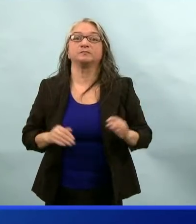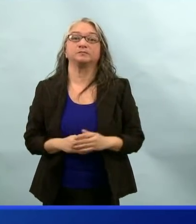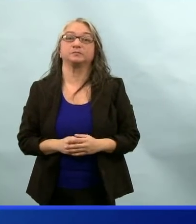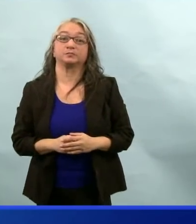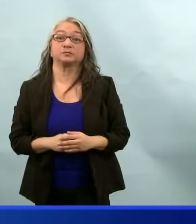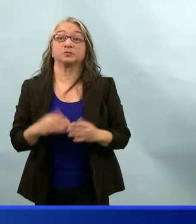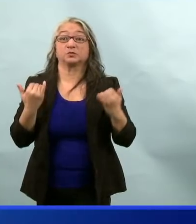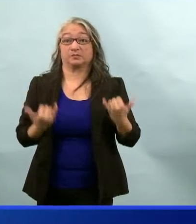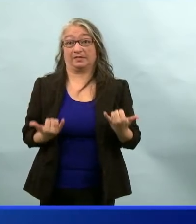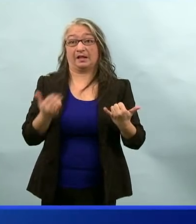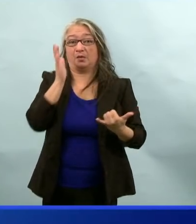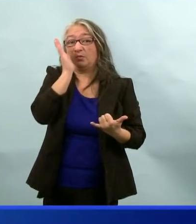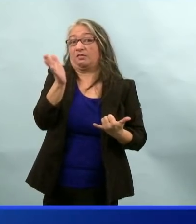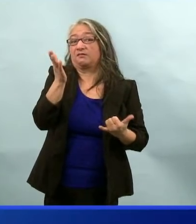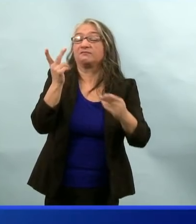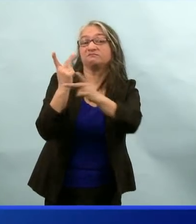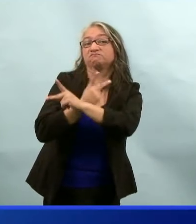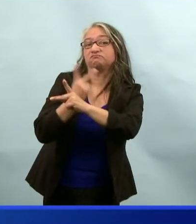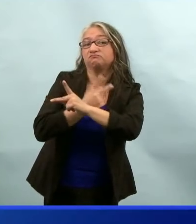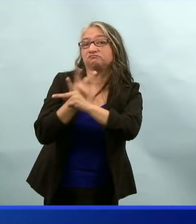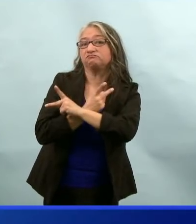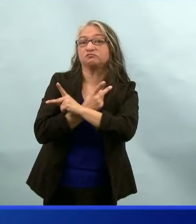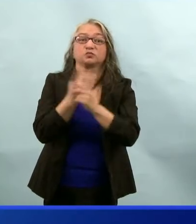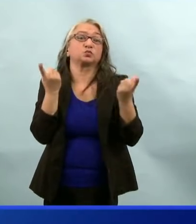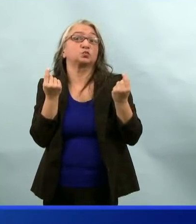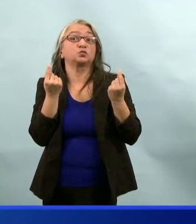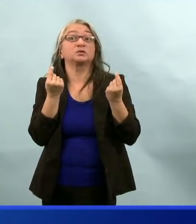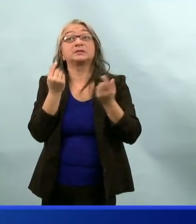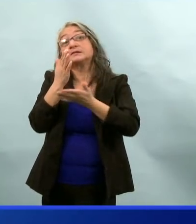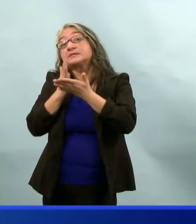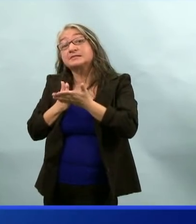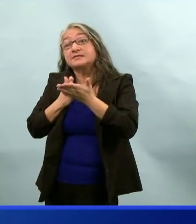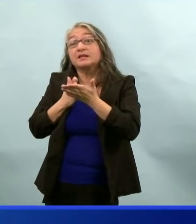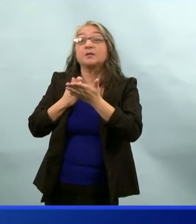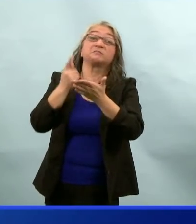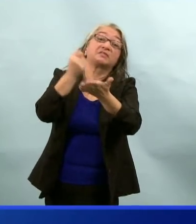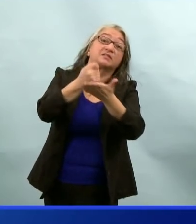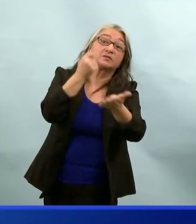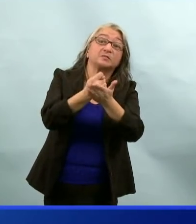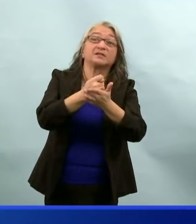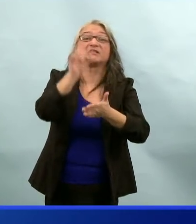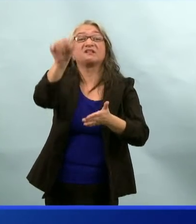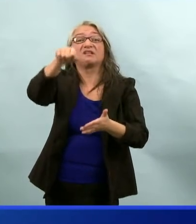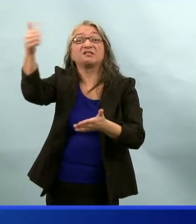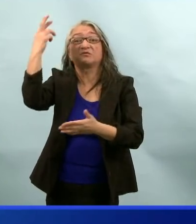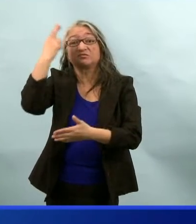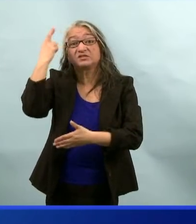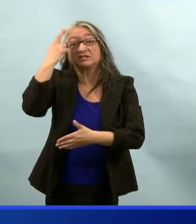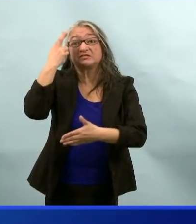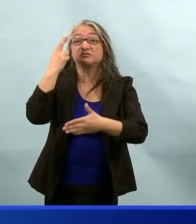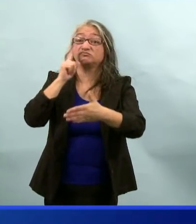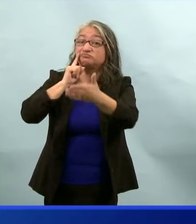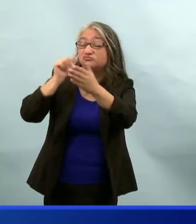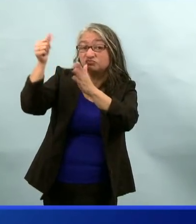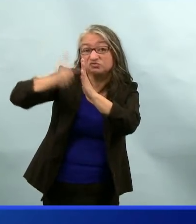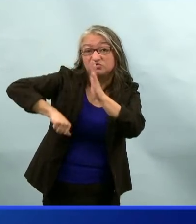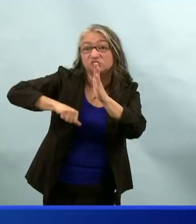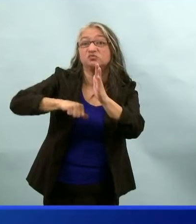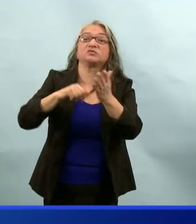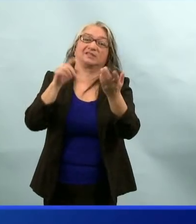non-coveted services to to create icu capacity in manitoba so i'm not saying that isn't an